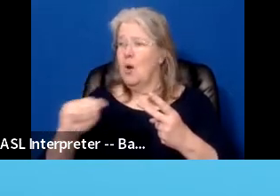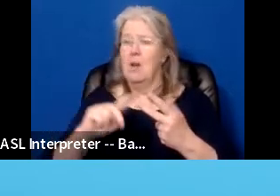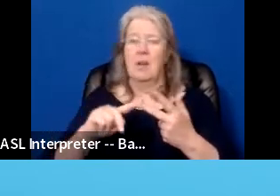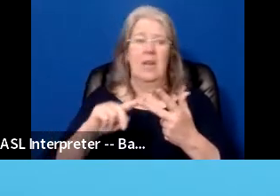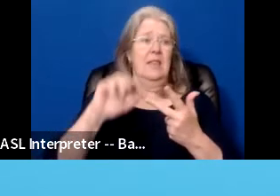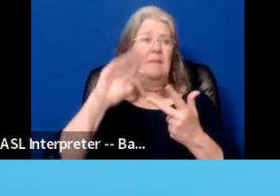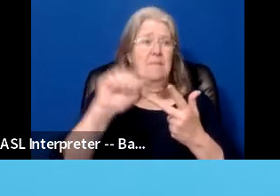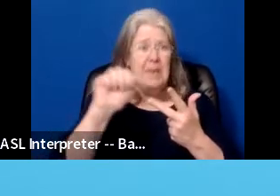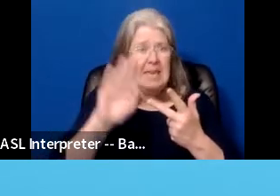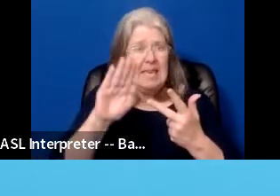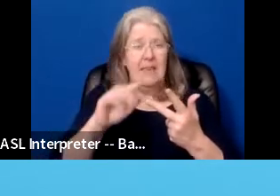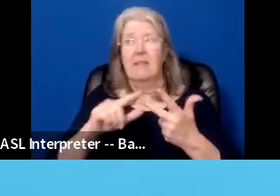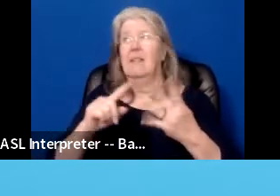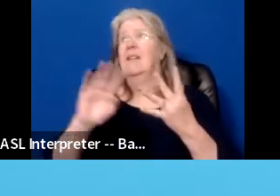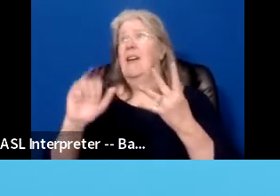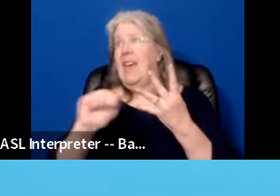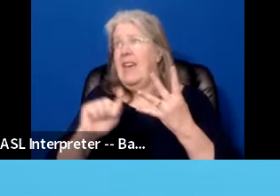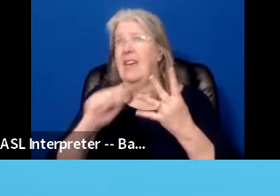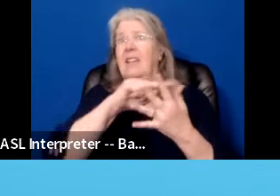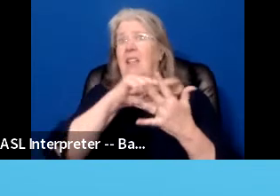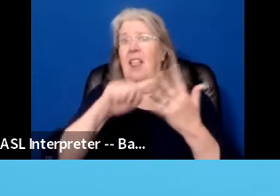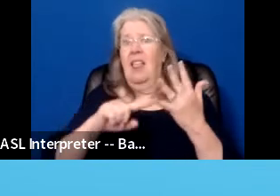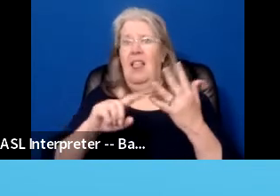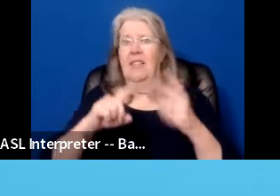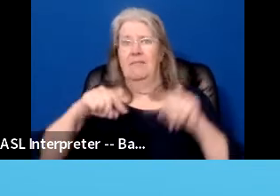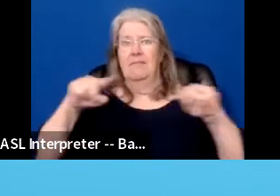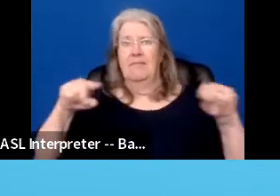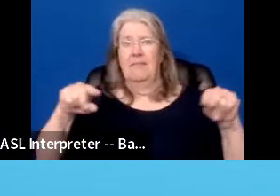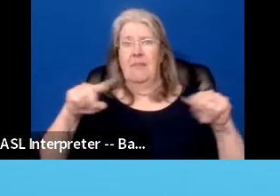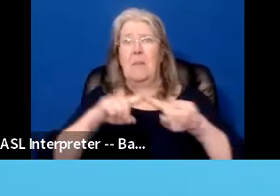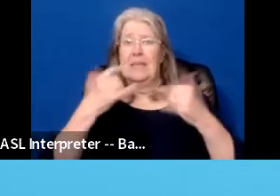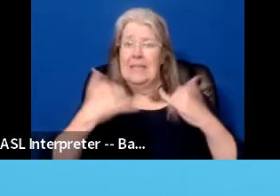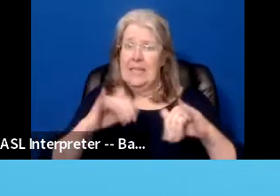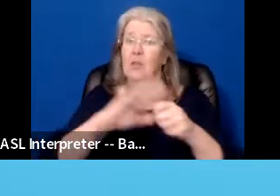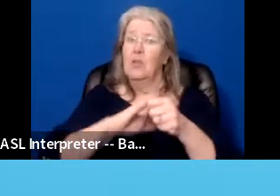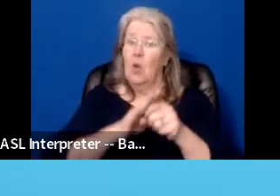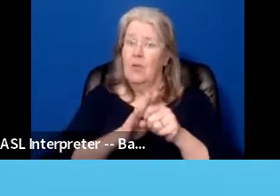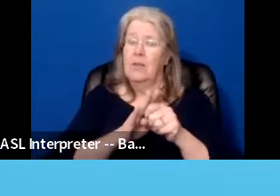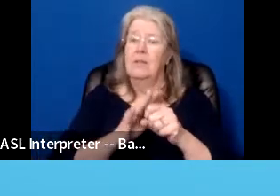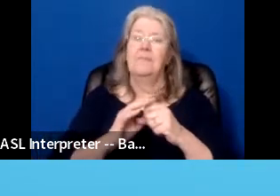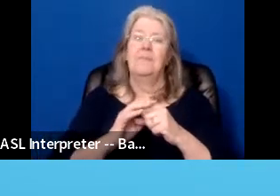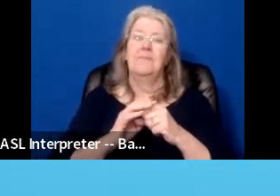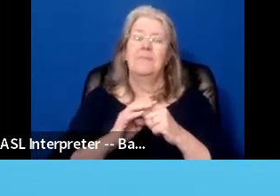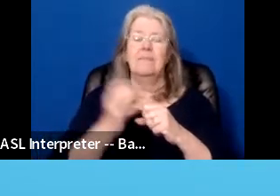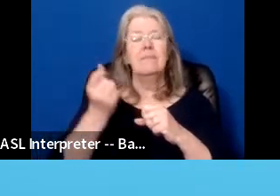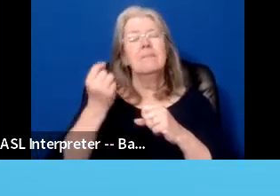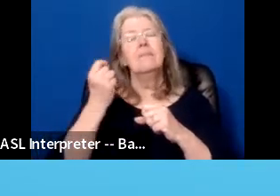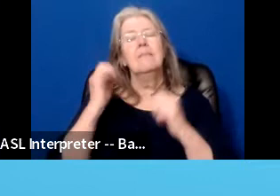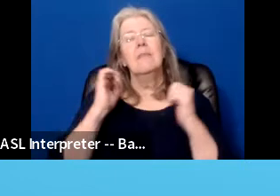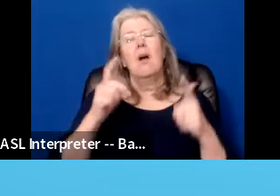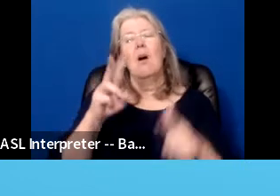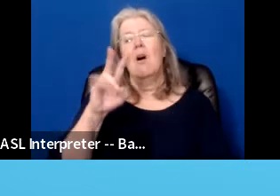and it keeps going on. What does that all mean? Well every virus has what it